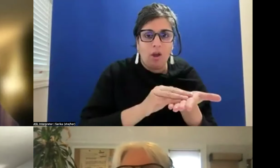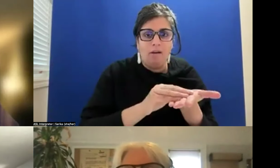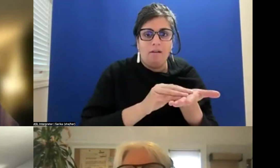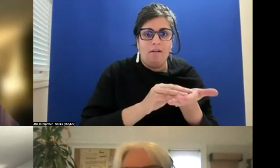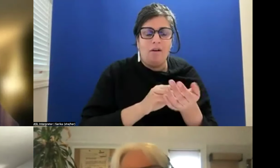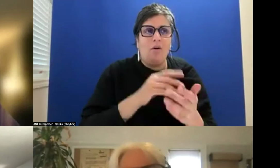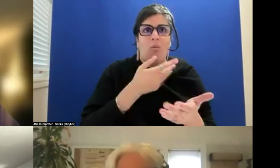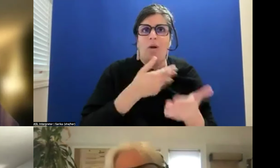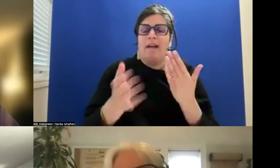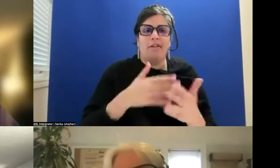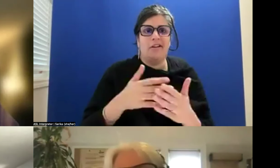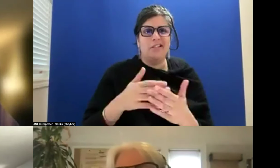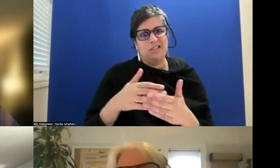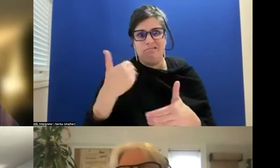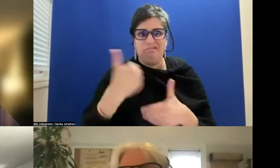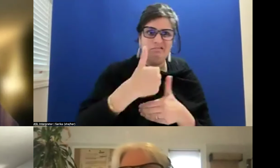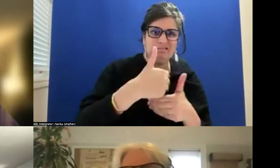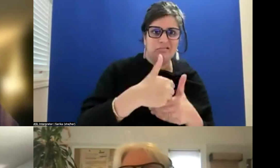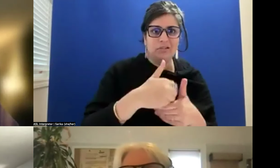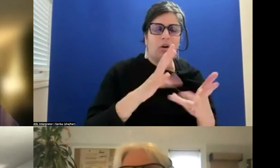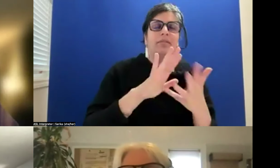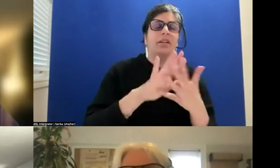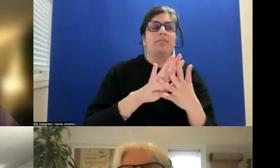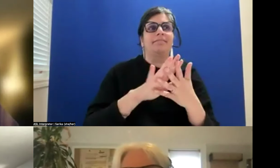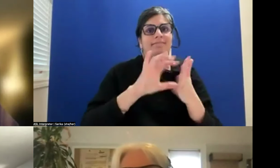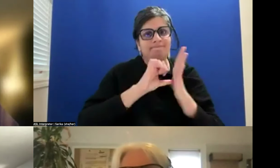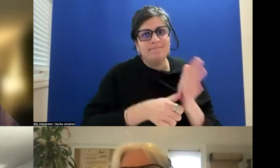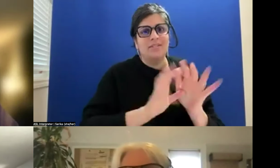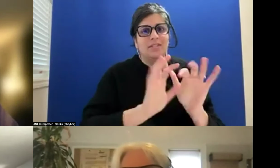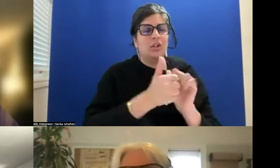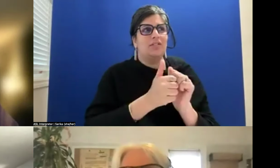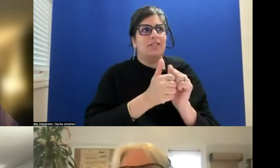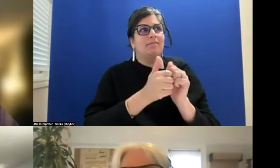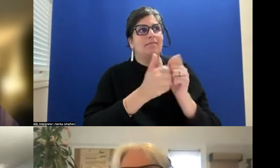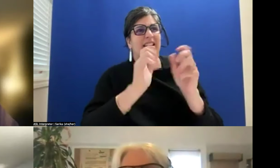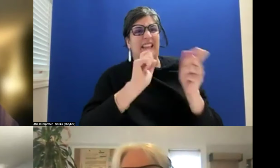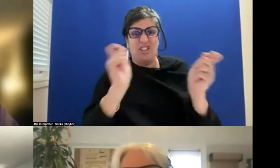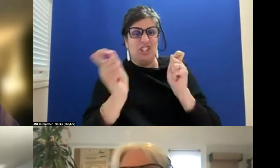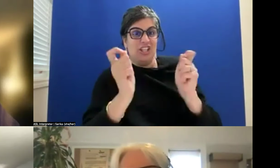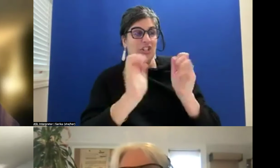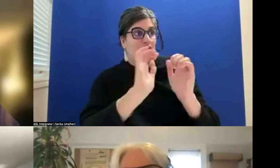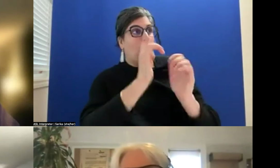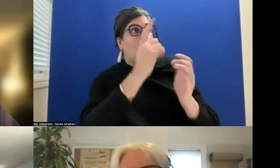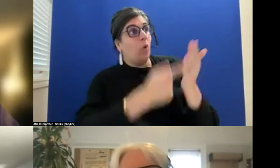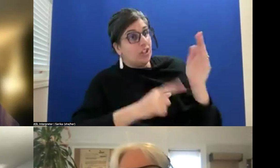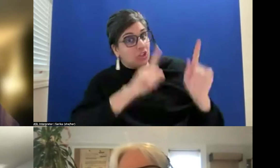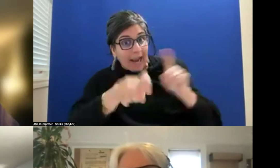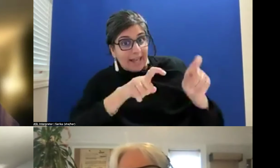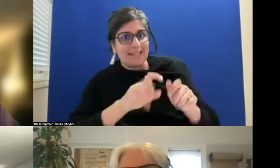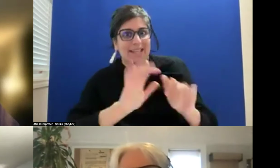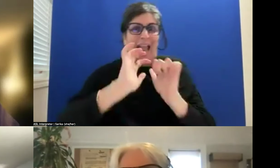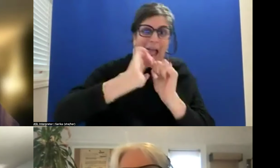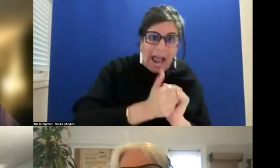like you have to keep iterating how you're asking, the ways you're asking, you know, that.